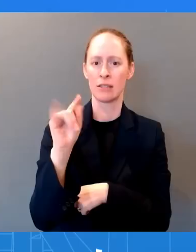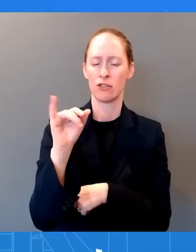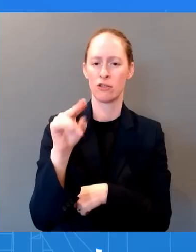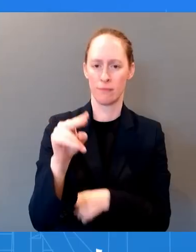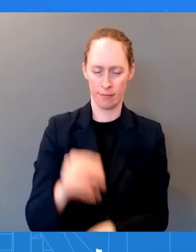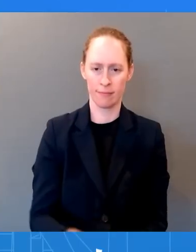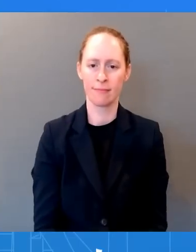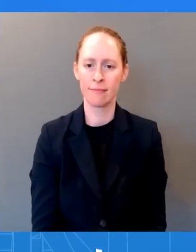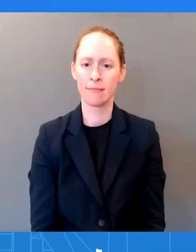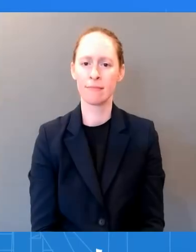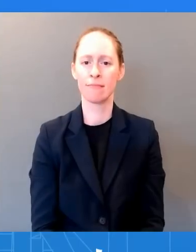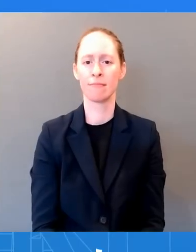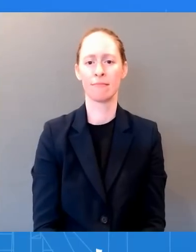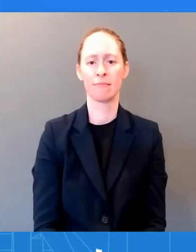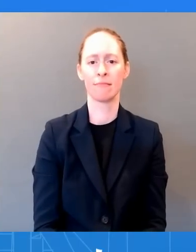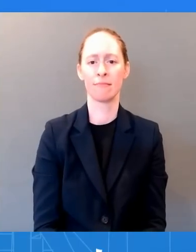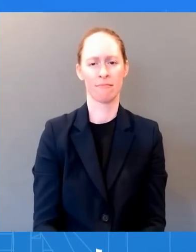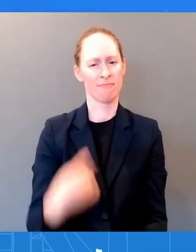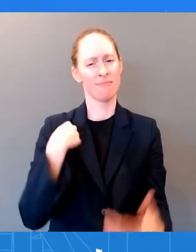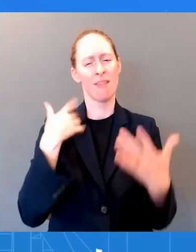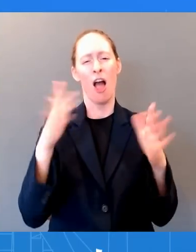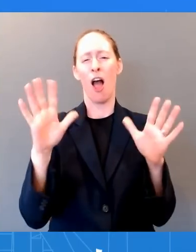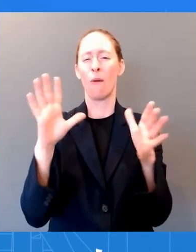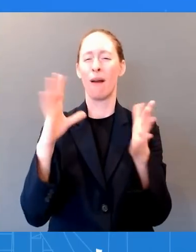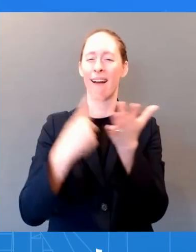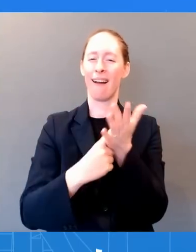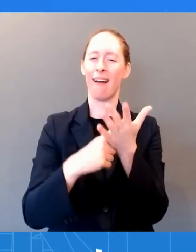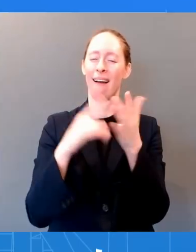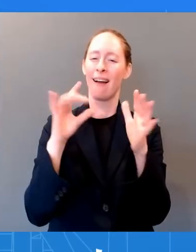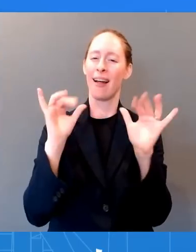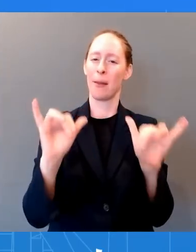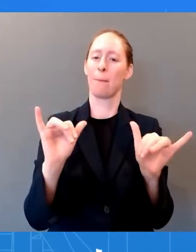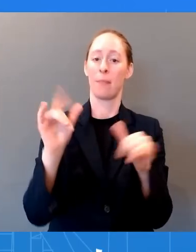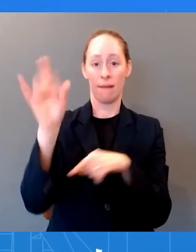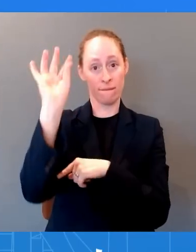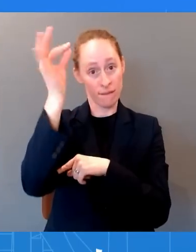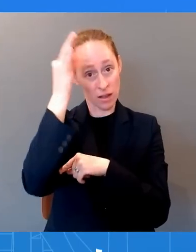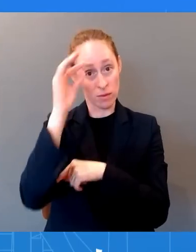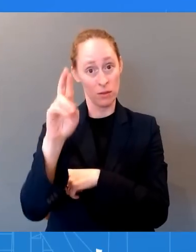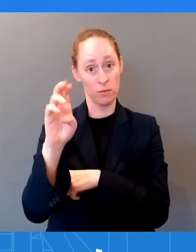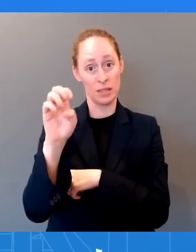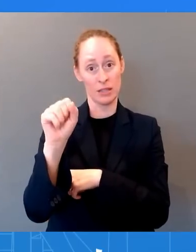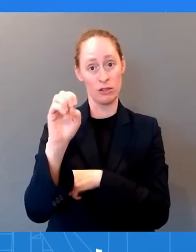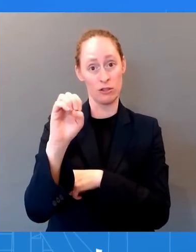to make the monetary decision on how to deal with inflation. That is something that, again, we give their independence.